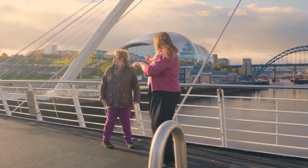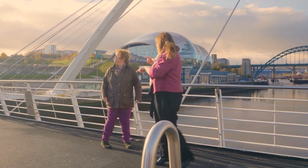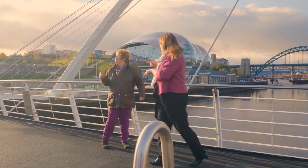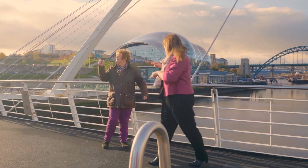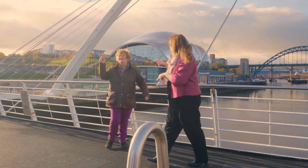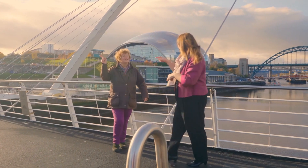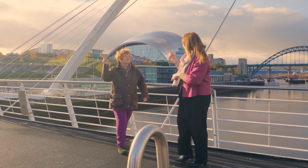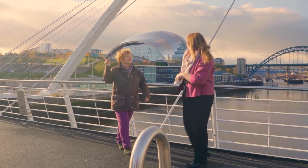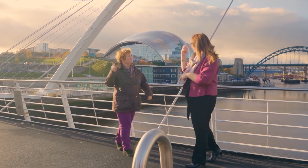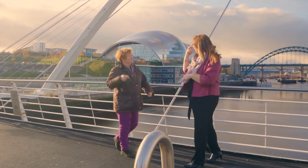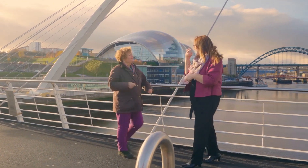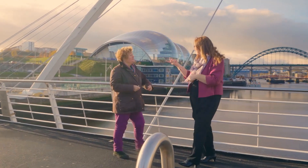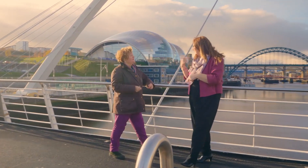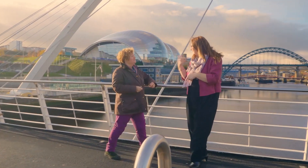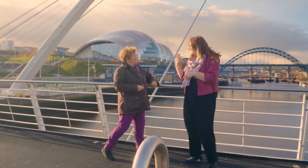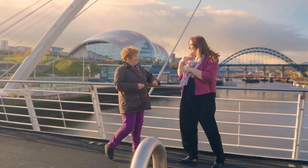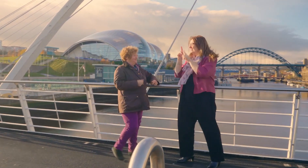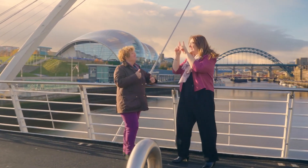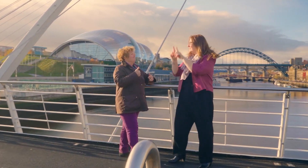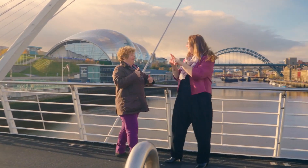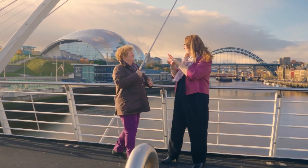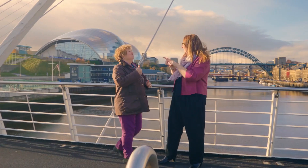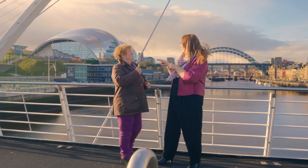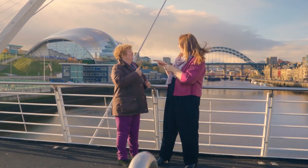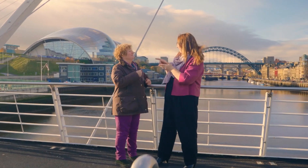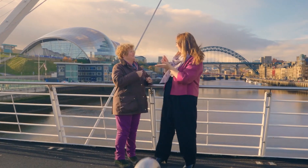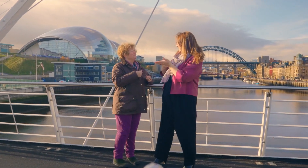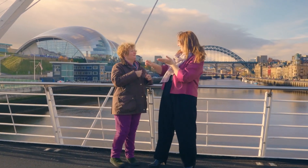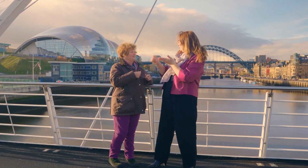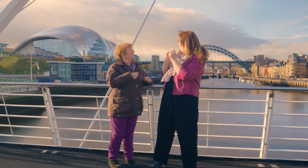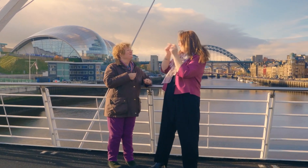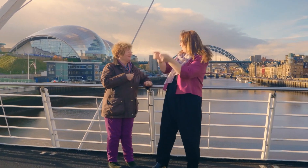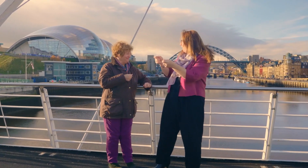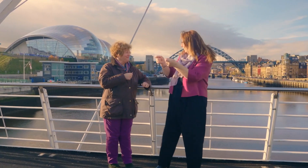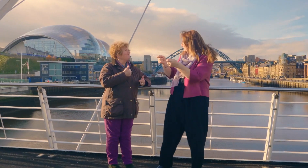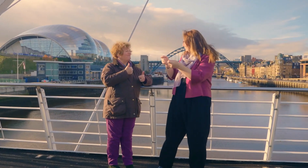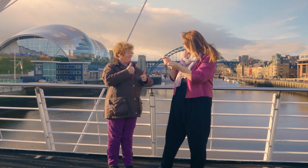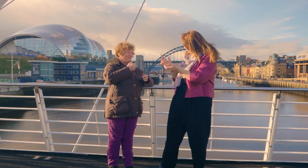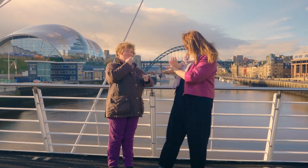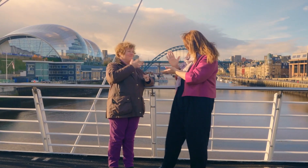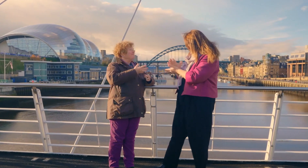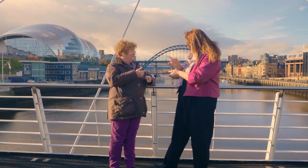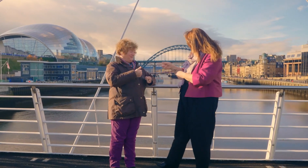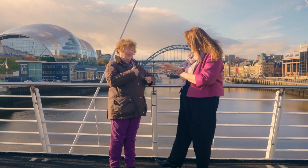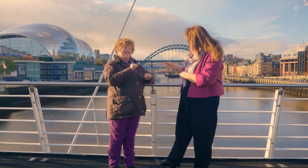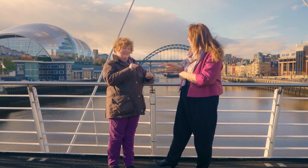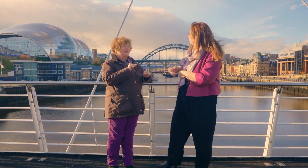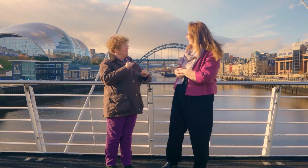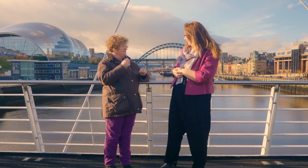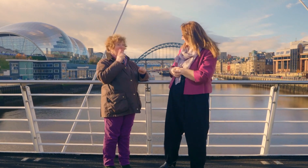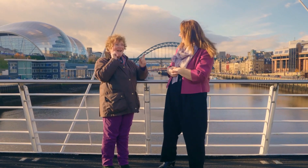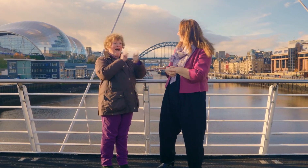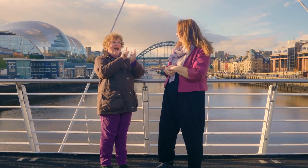That's where we were last night, at the Baltic over there for the Signature Awards. Did you have good night? - Yes, lovely.